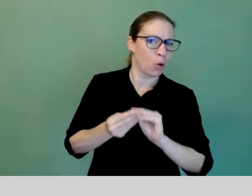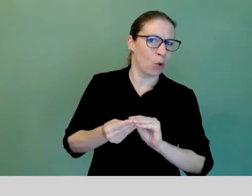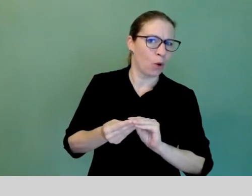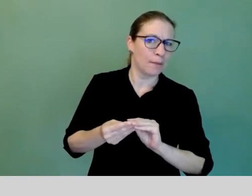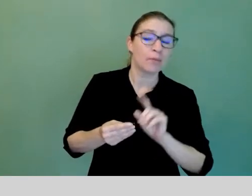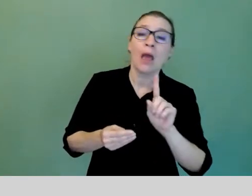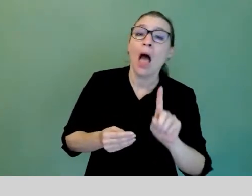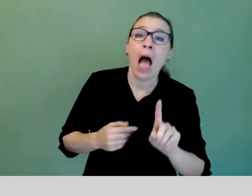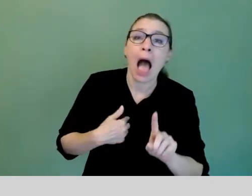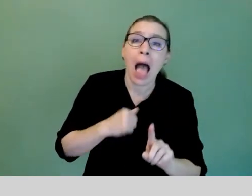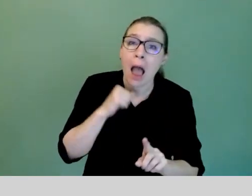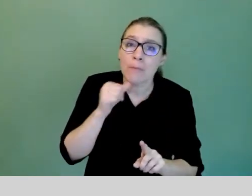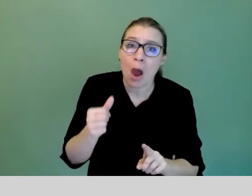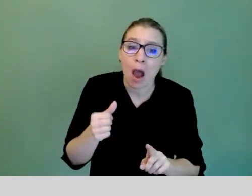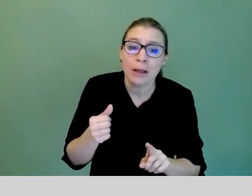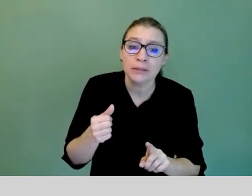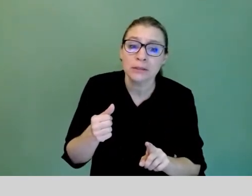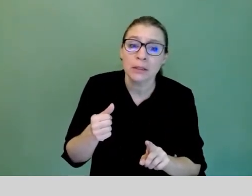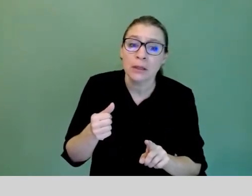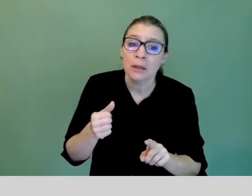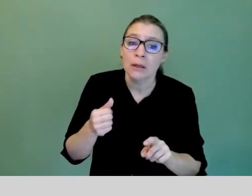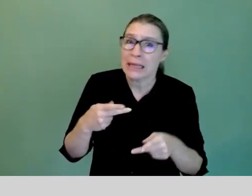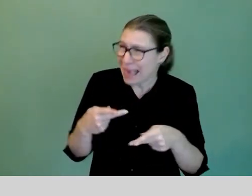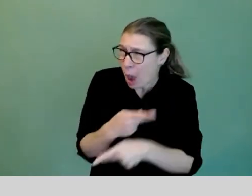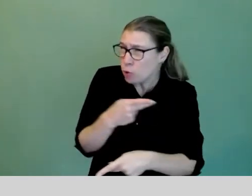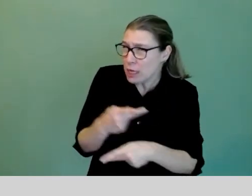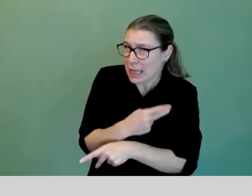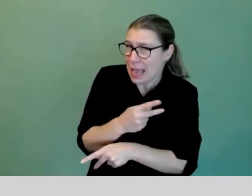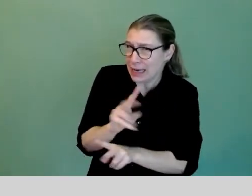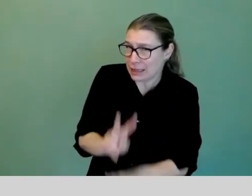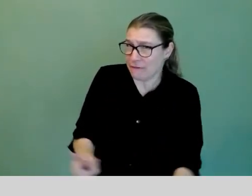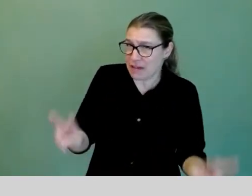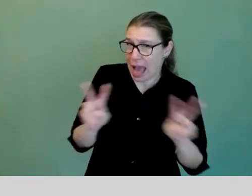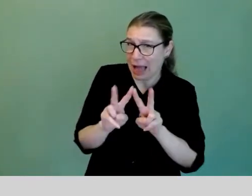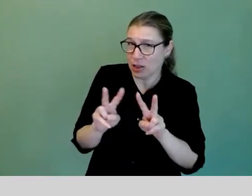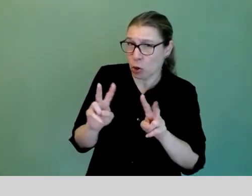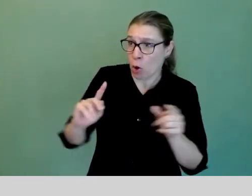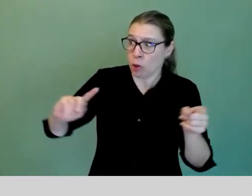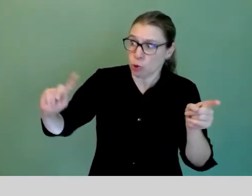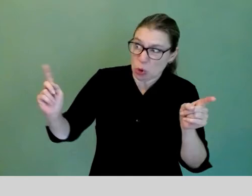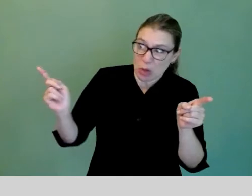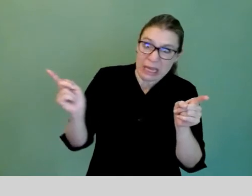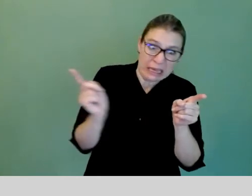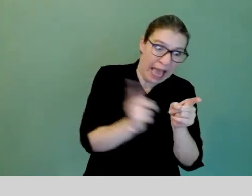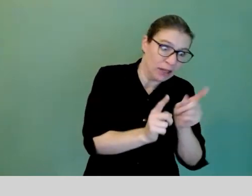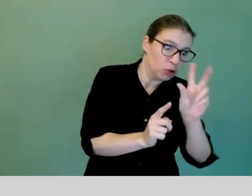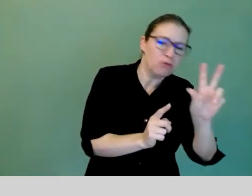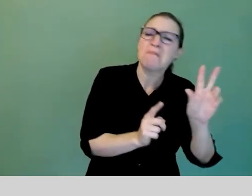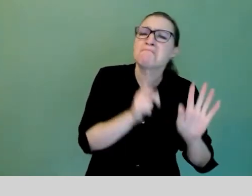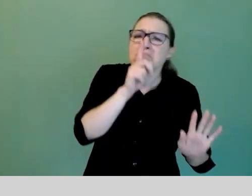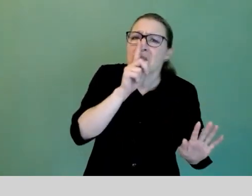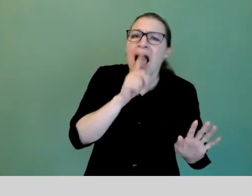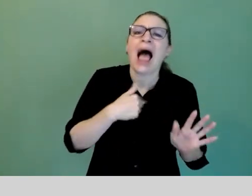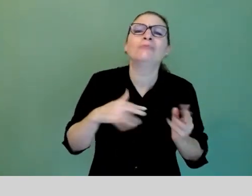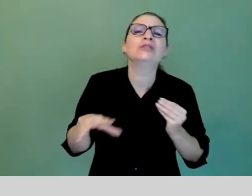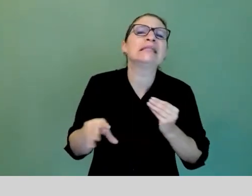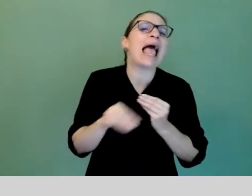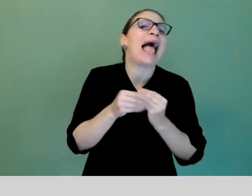I'm not currently calculating a value that will get closer to three. I'm just adding a small number to make the code simpler.